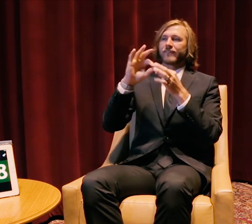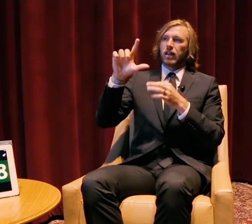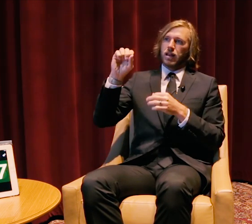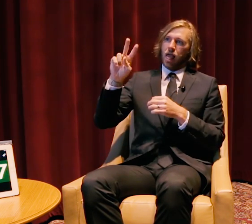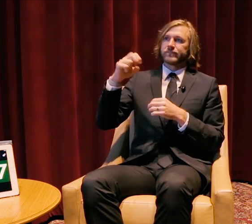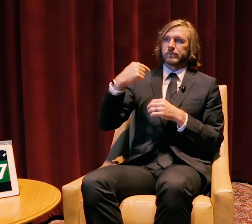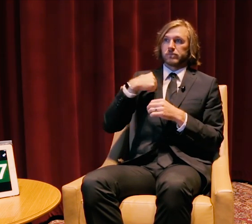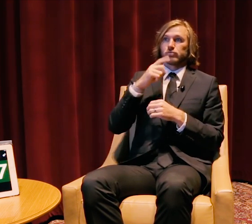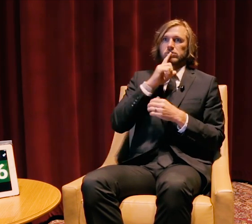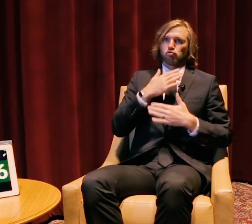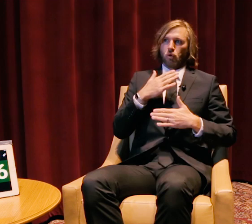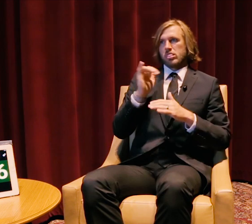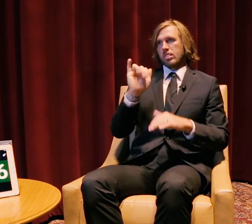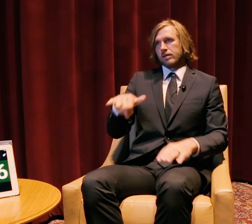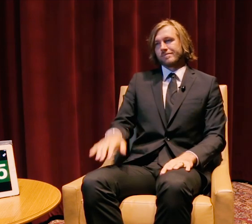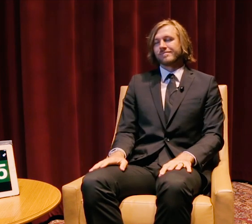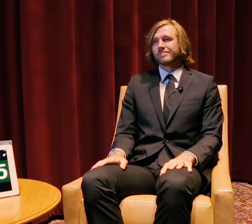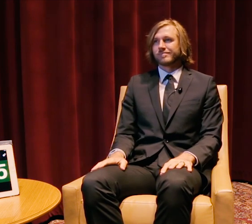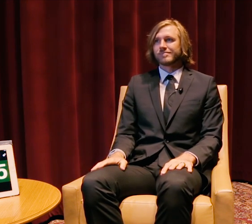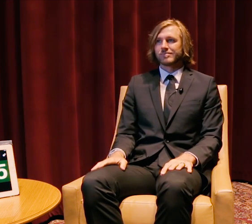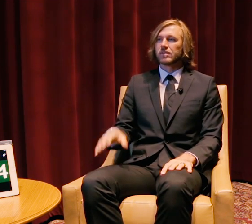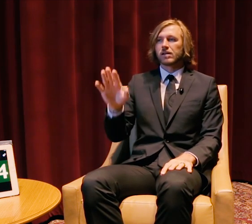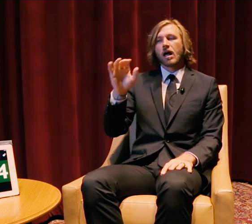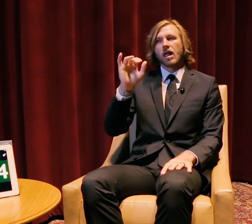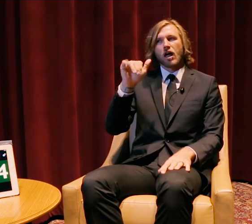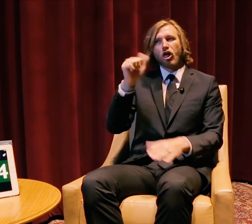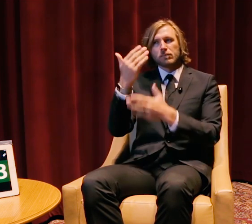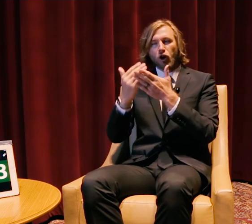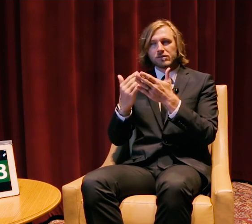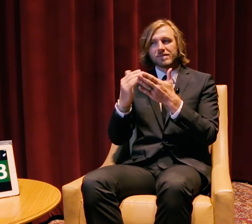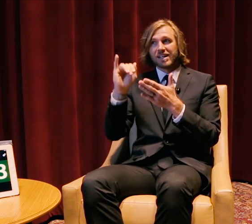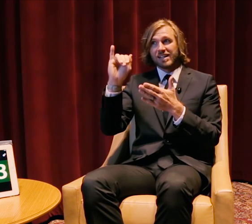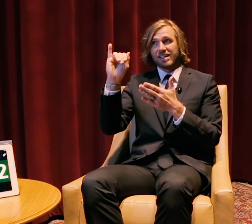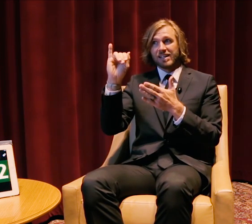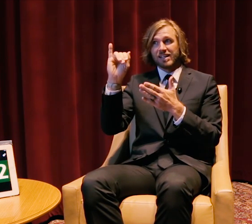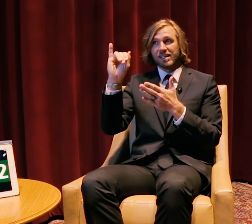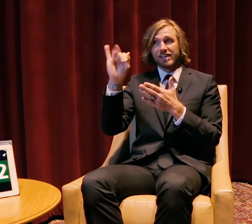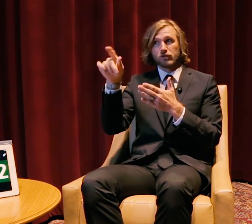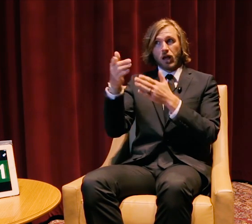that I really enjoyed doing. And that's the other part of this, if you're asking about,